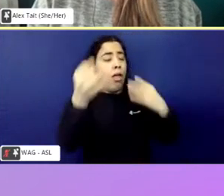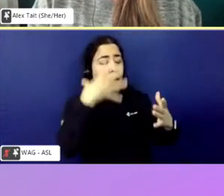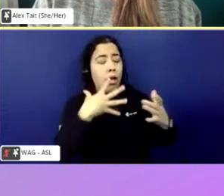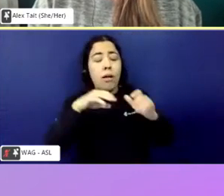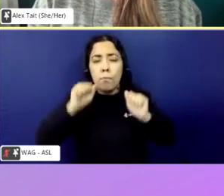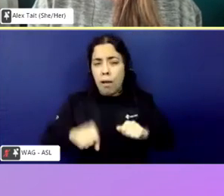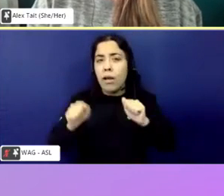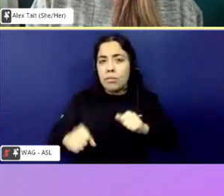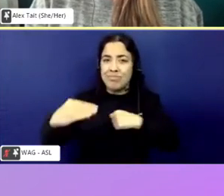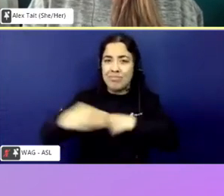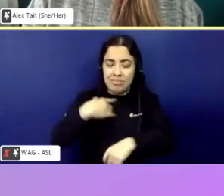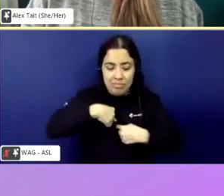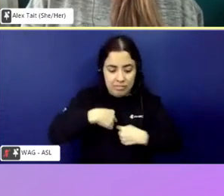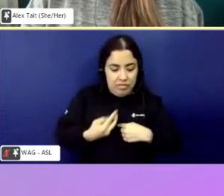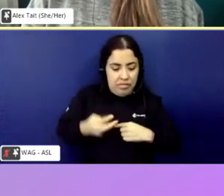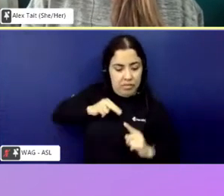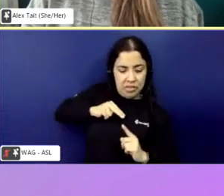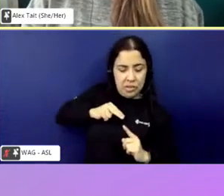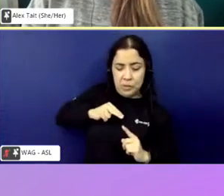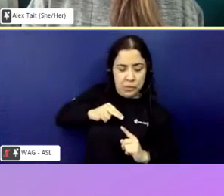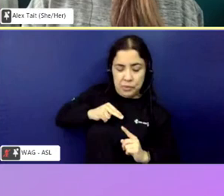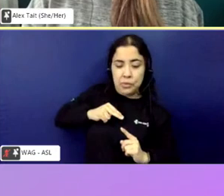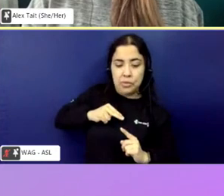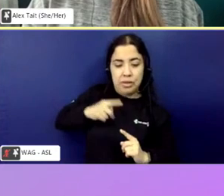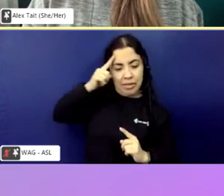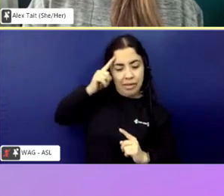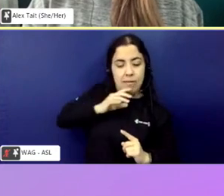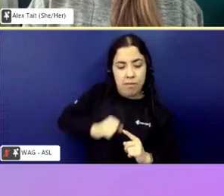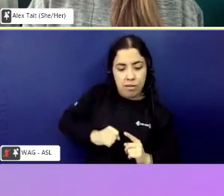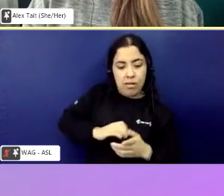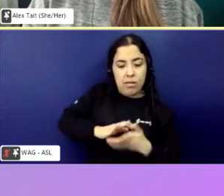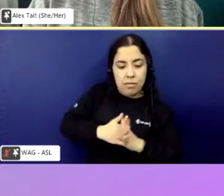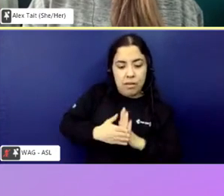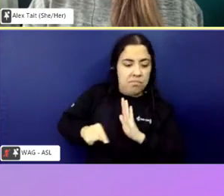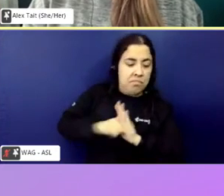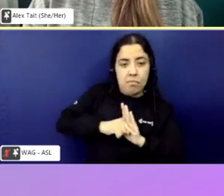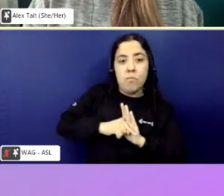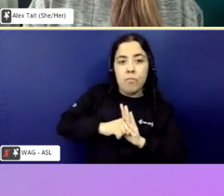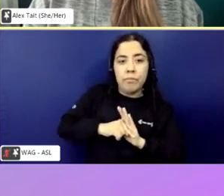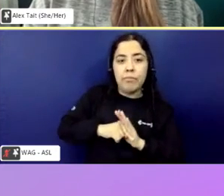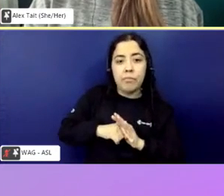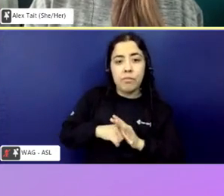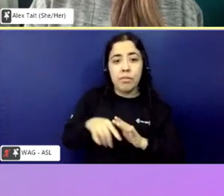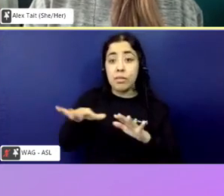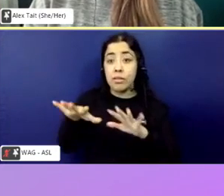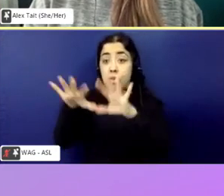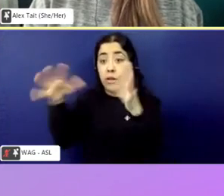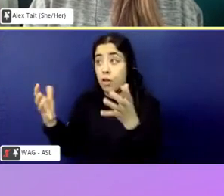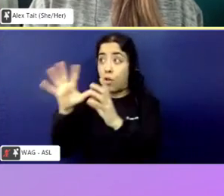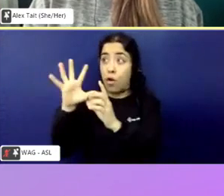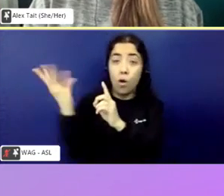stereotypes of during older adults ones lifetime could lead to the implicit internalization of live